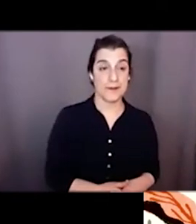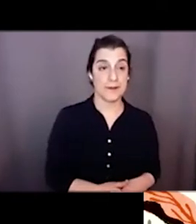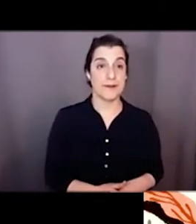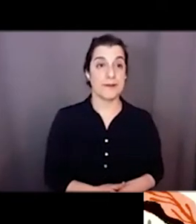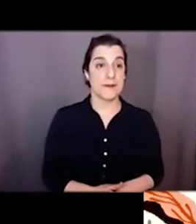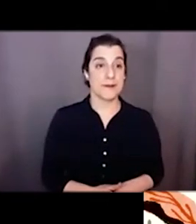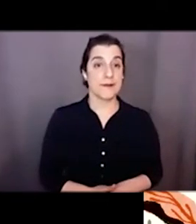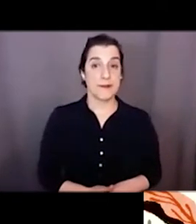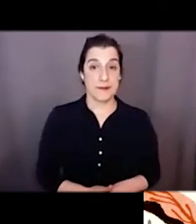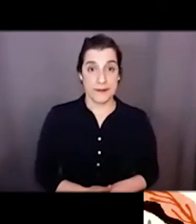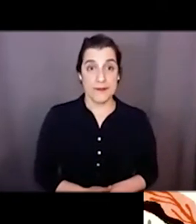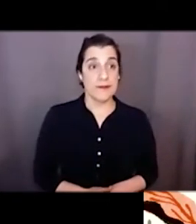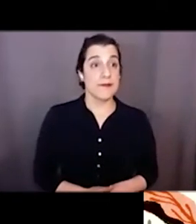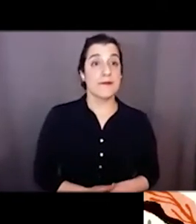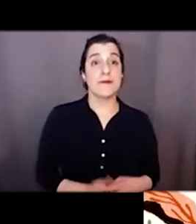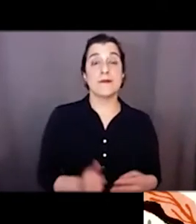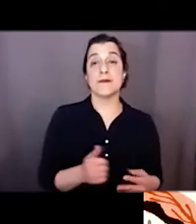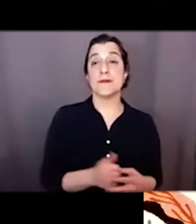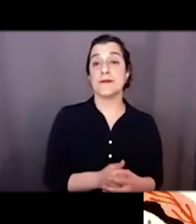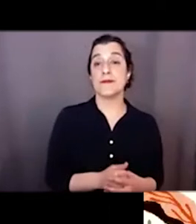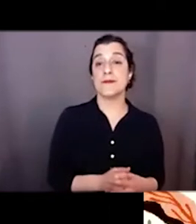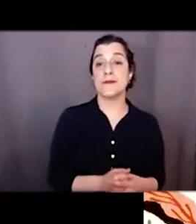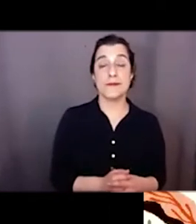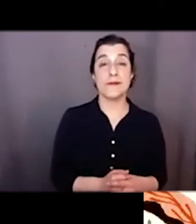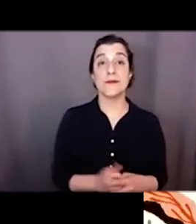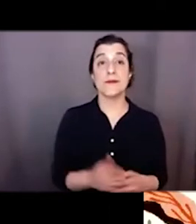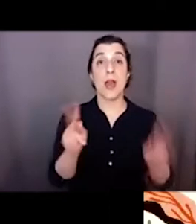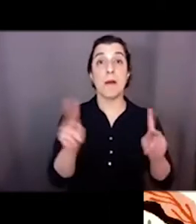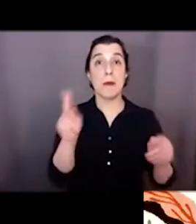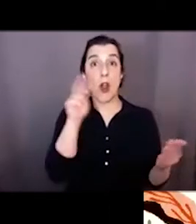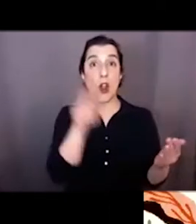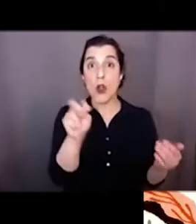Everyone turns to the news for coronavirus information and in particular to